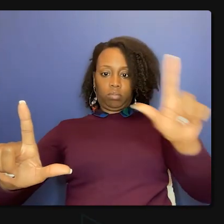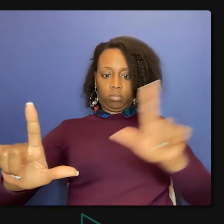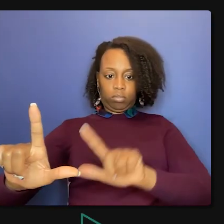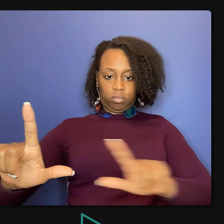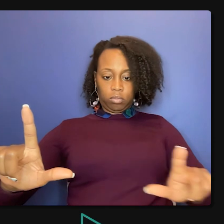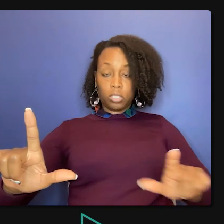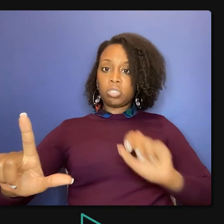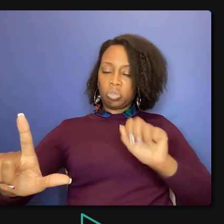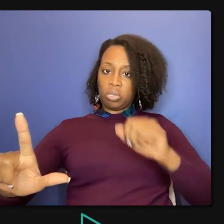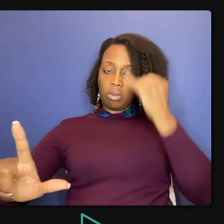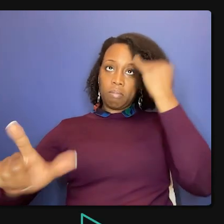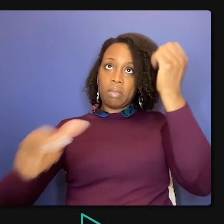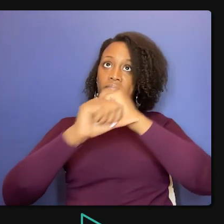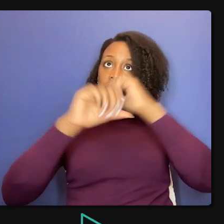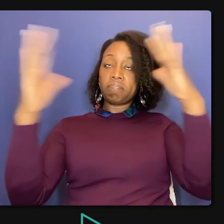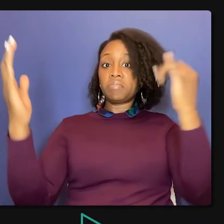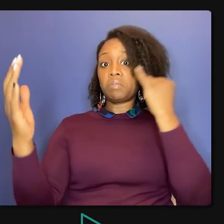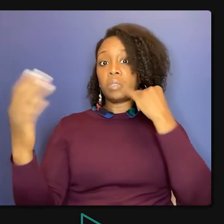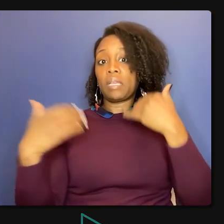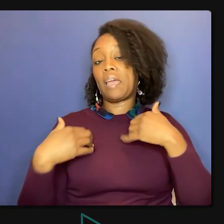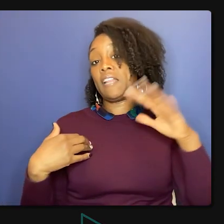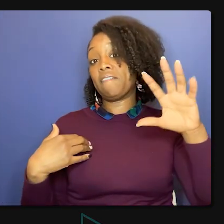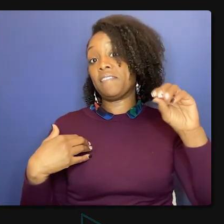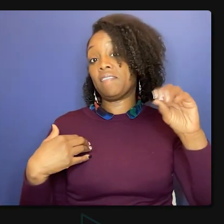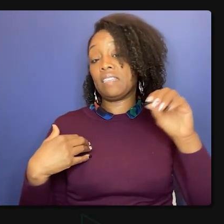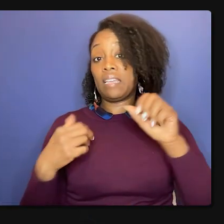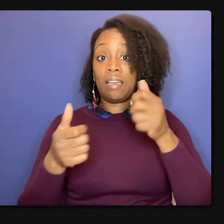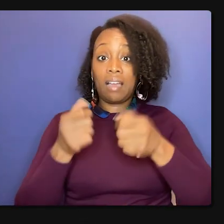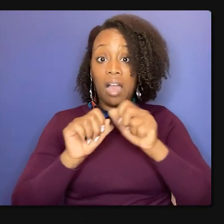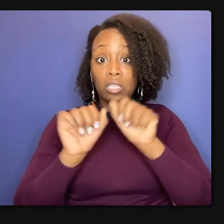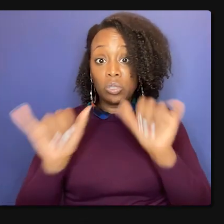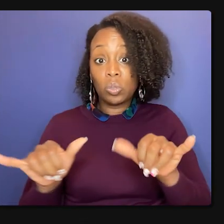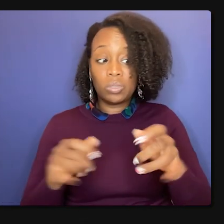So you can imagine if I had 50 consoles perhaps